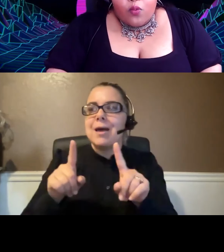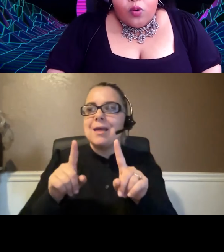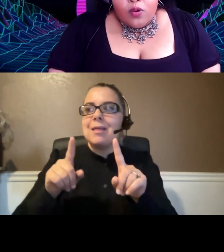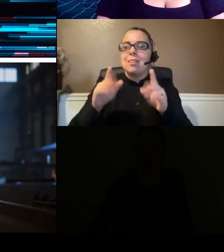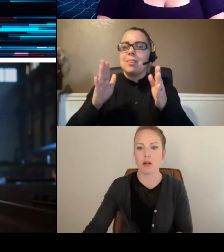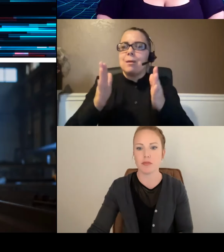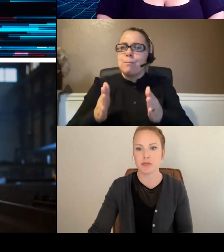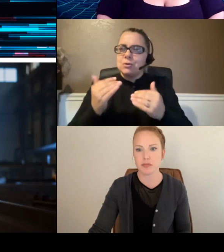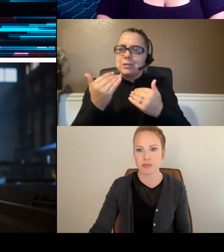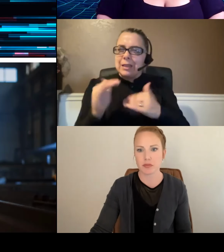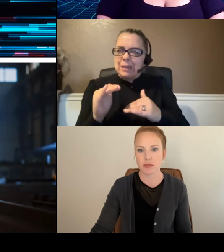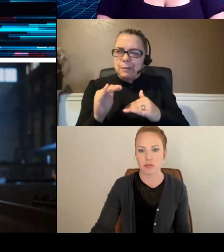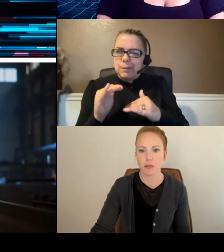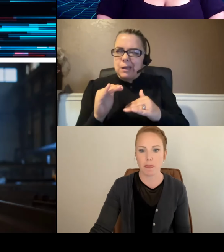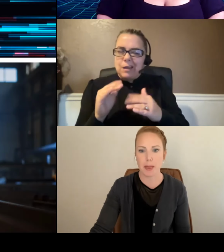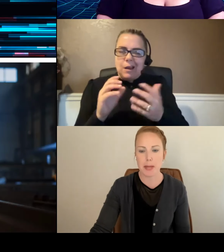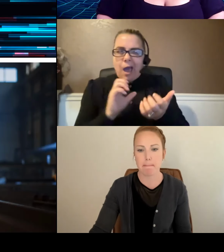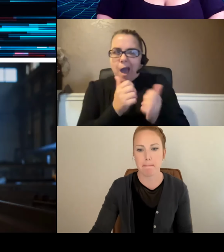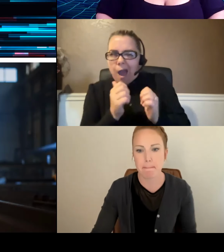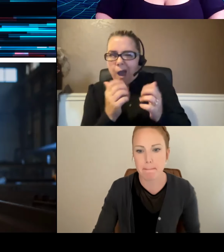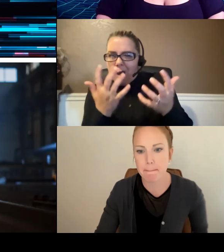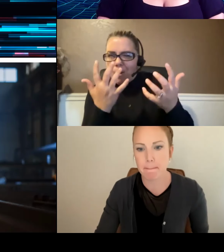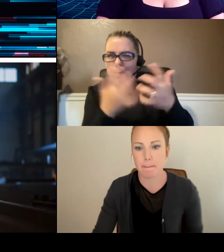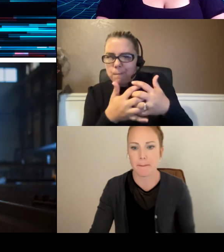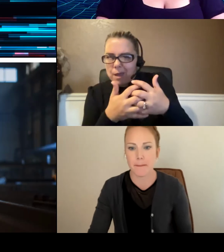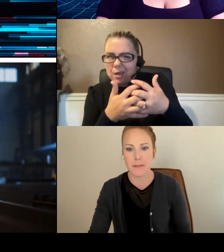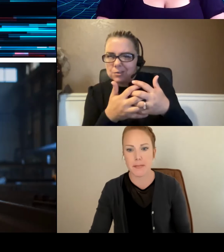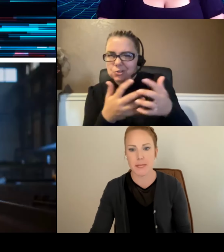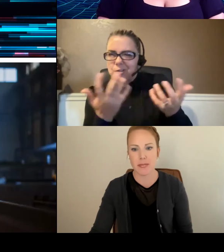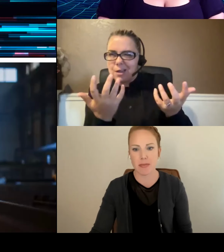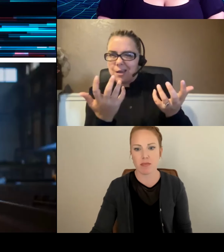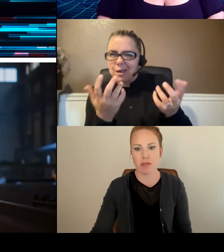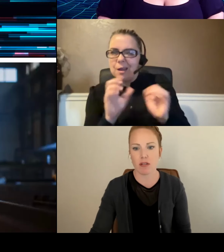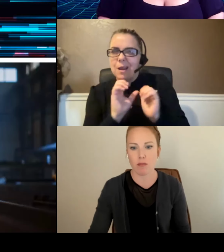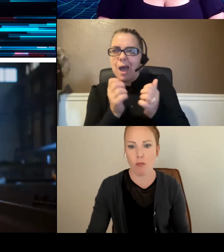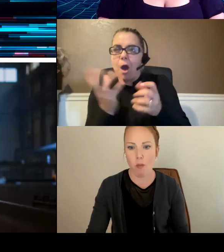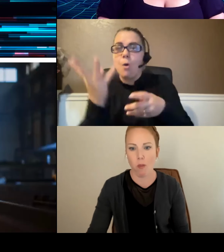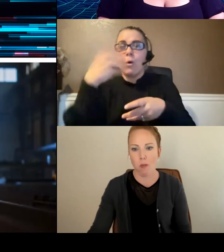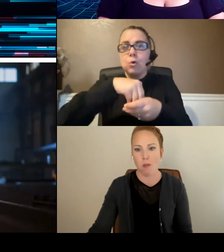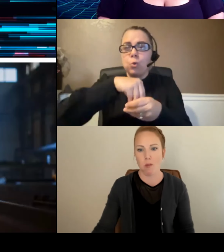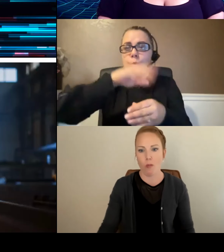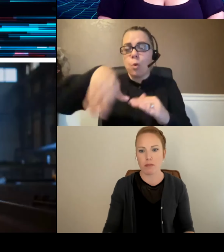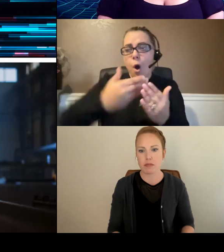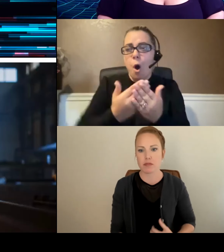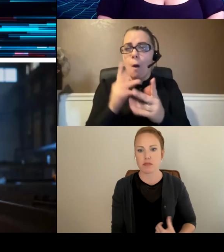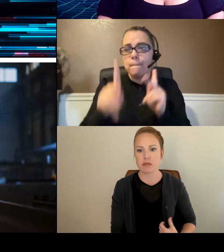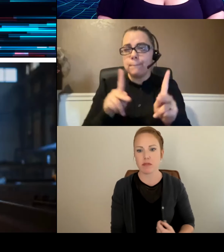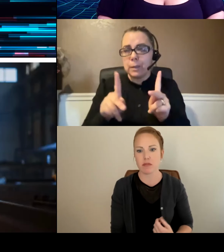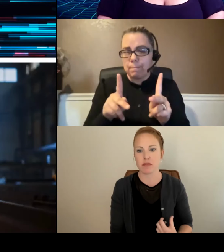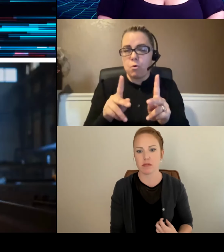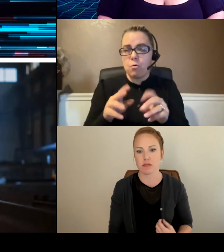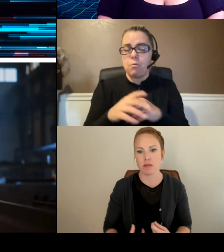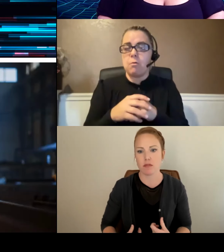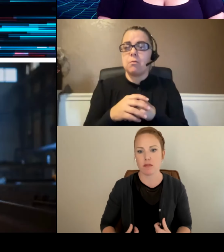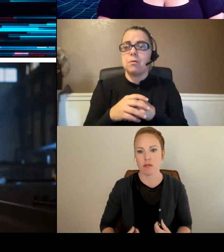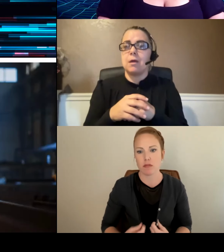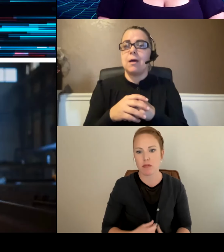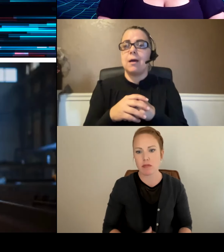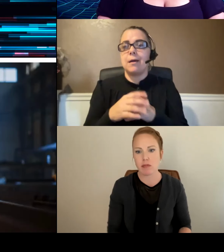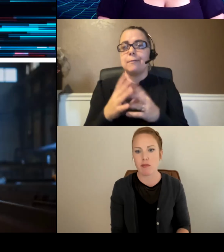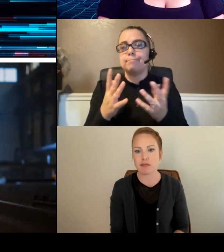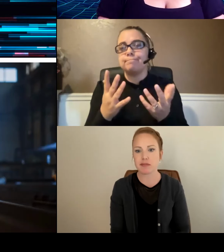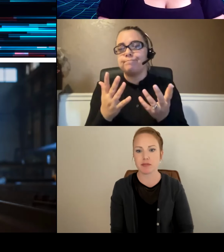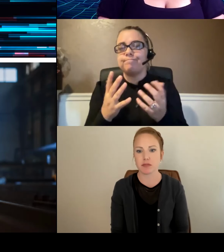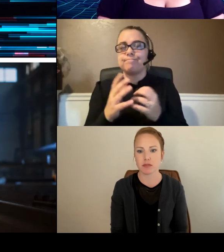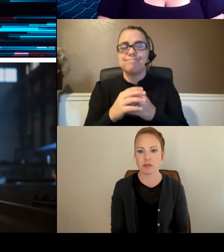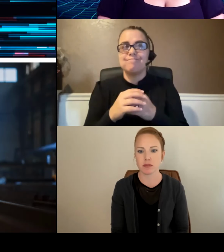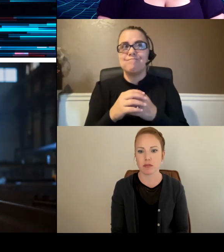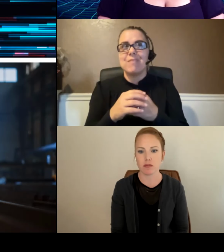worn and being included on the person that can really, not only may cause barriers because of